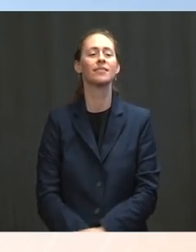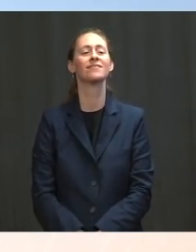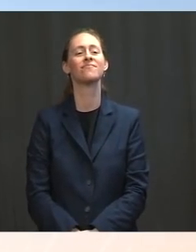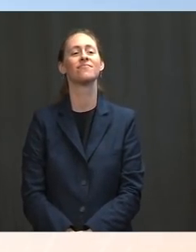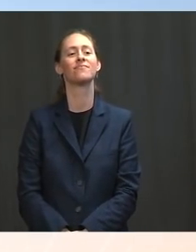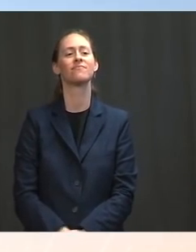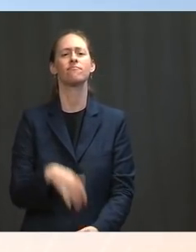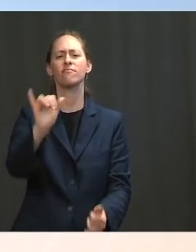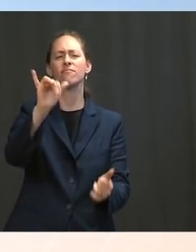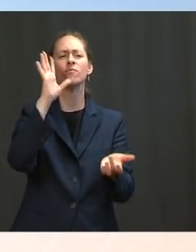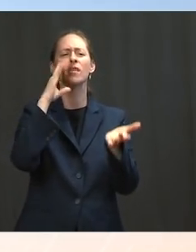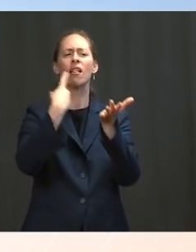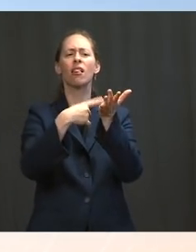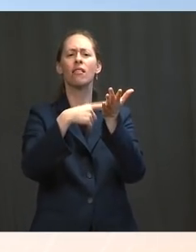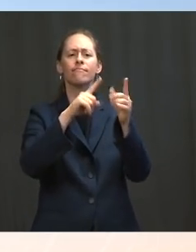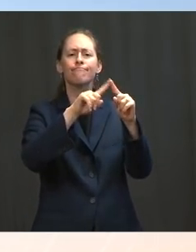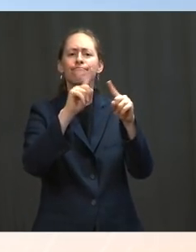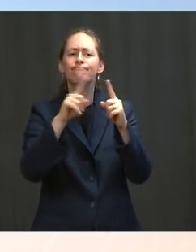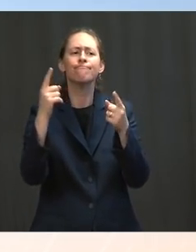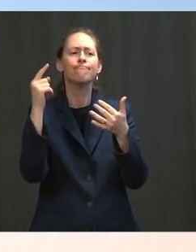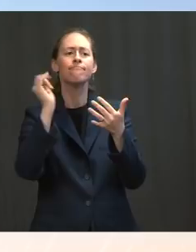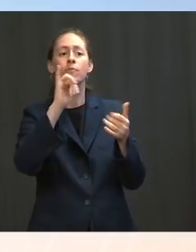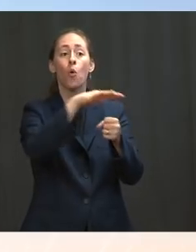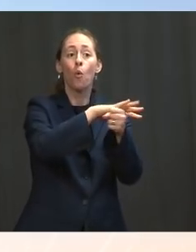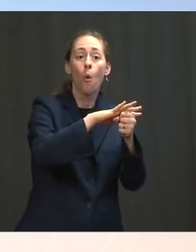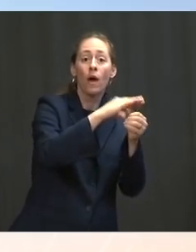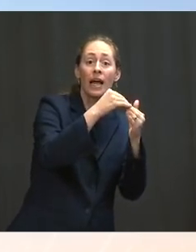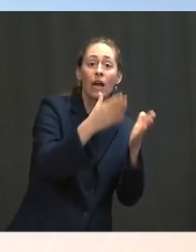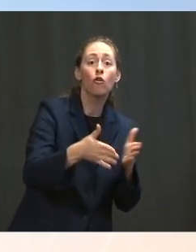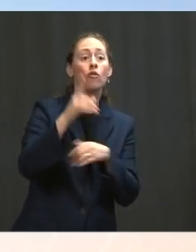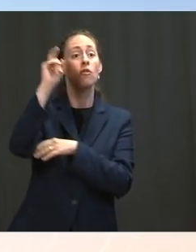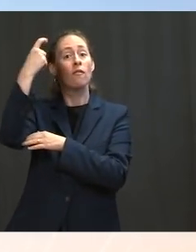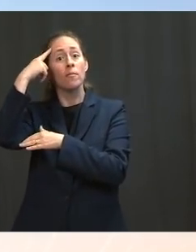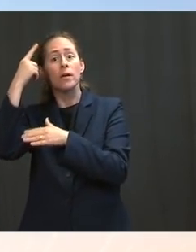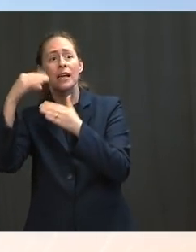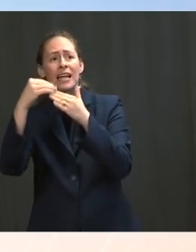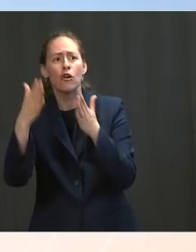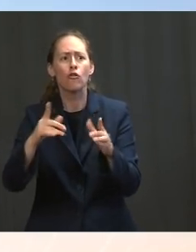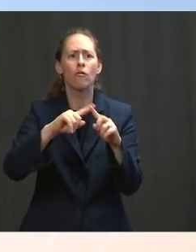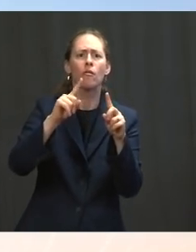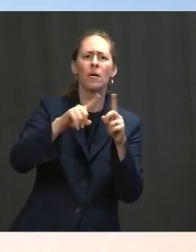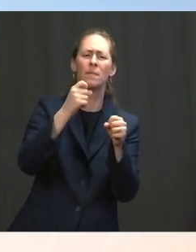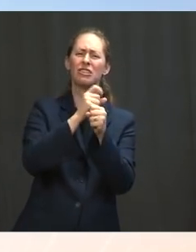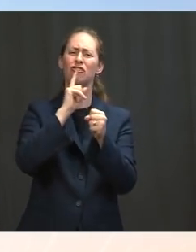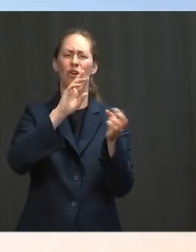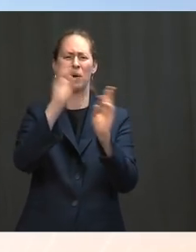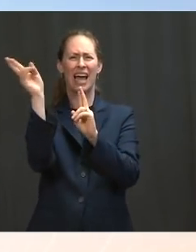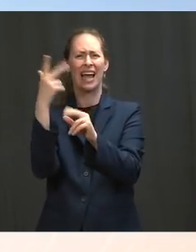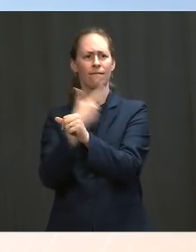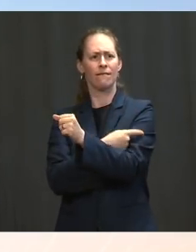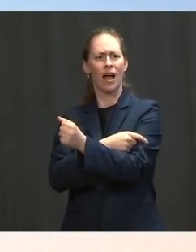to get more Americans vaccinated by making vaccines available in more healthcare settings and respond to hotspots.